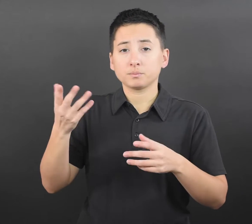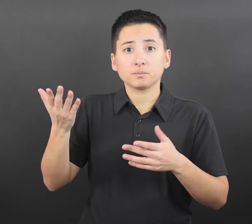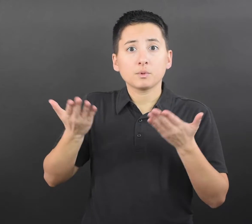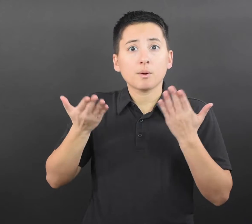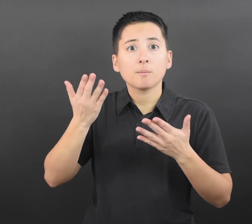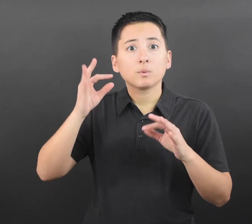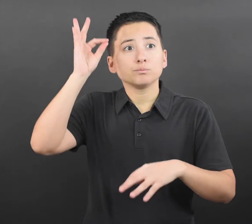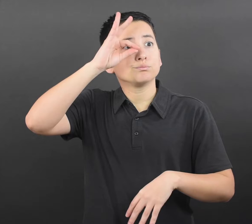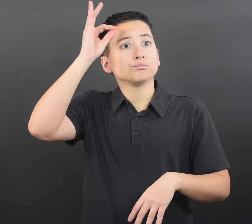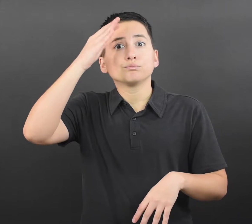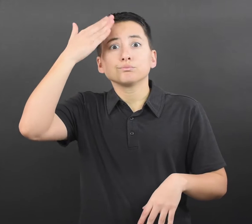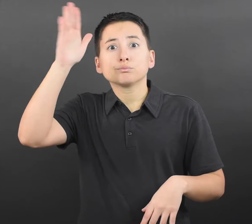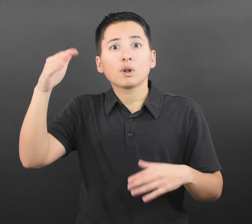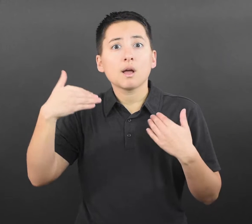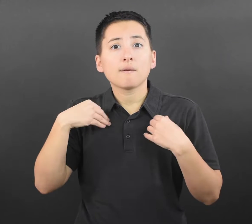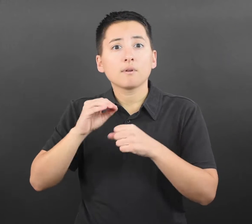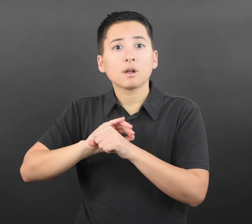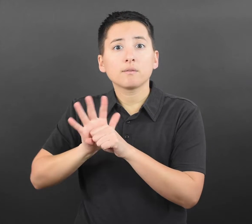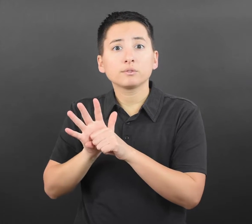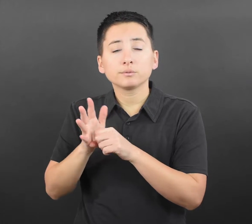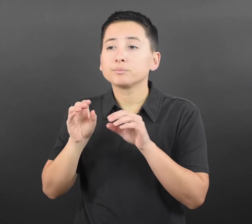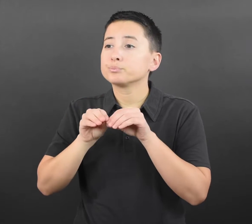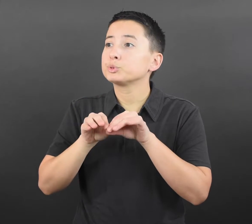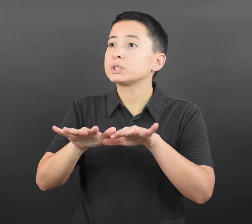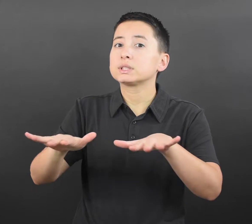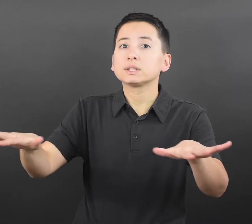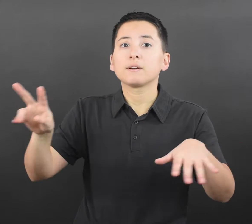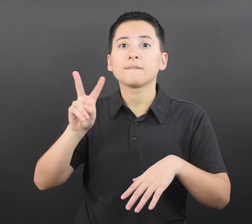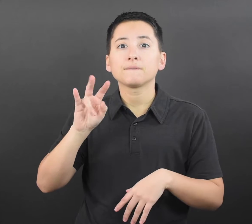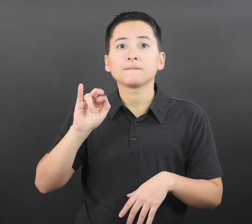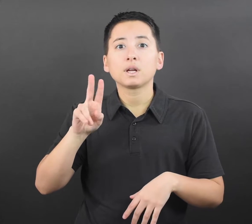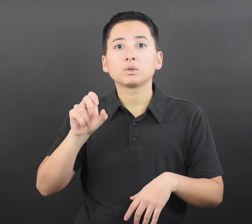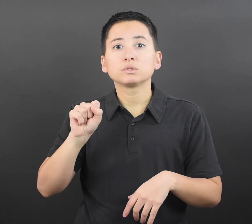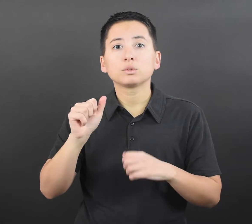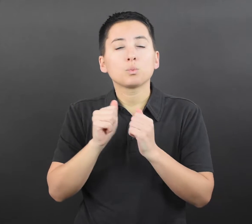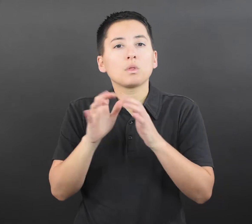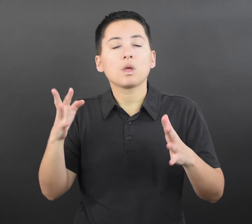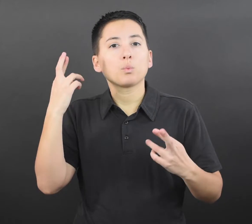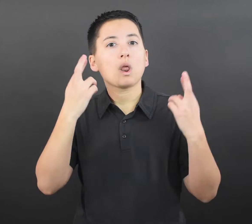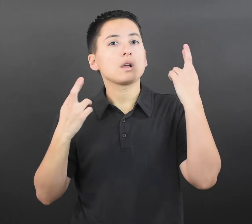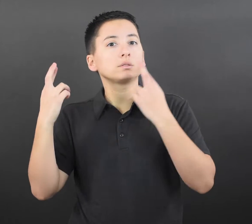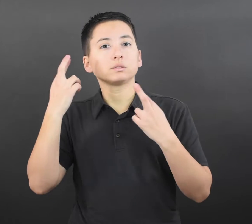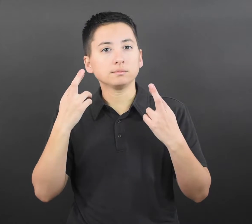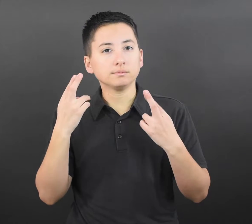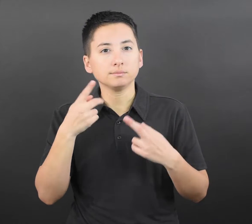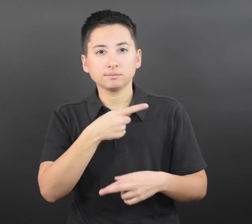because even before a person has tested positive for COVID-19 or has symptoms,